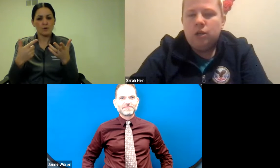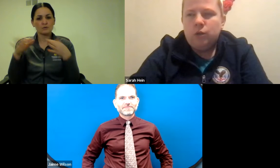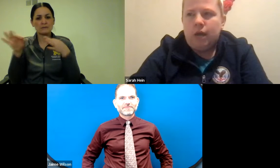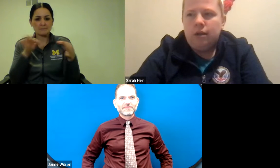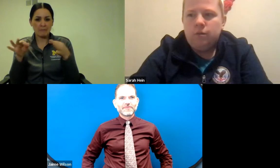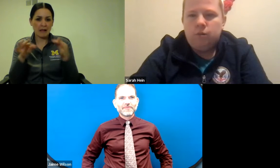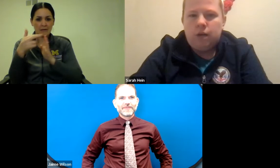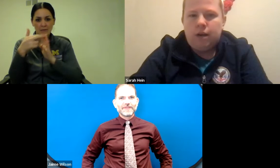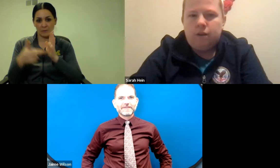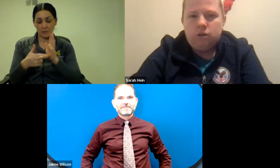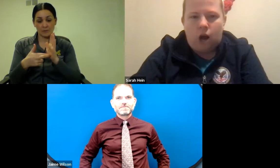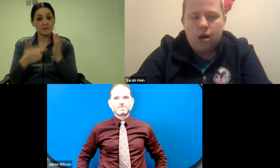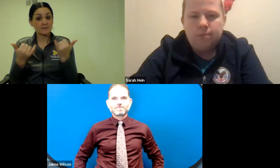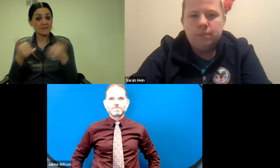Sarah Hein: tonight we will have our talk